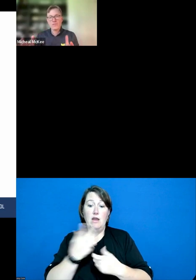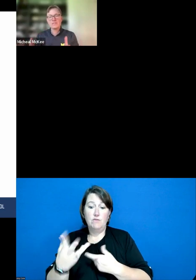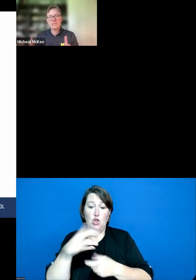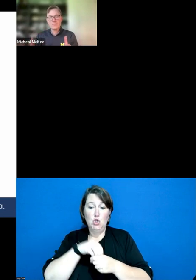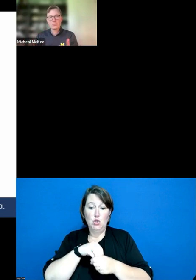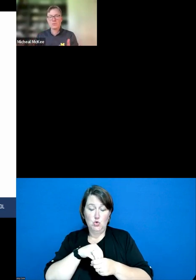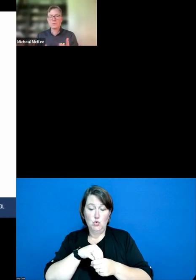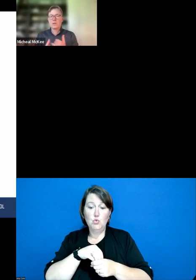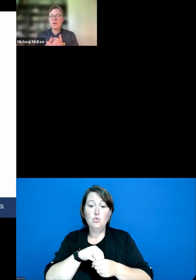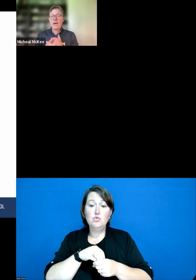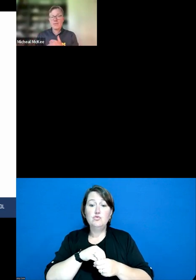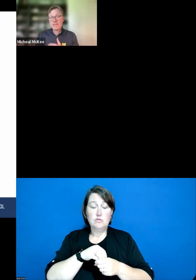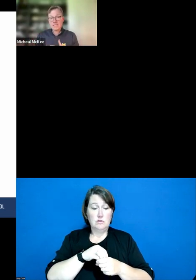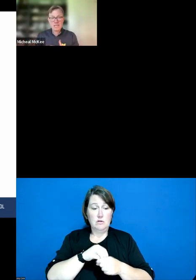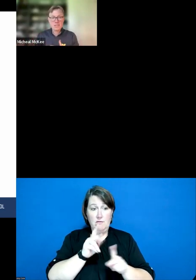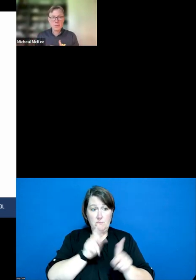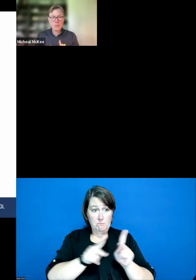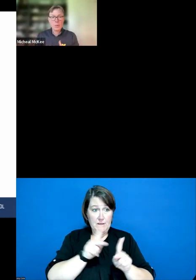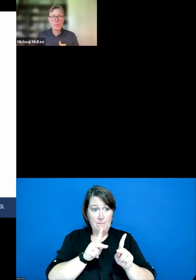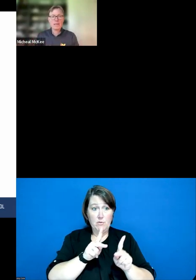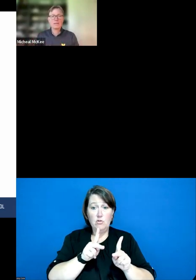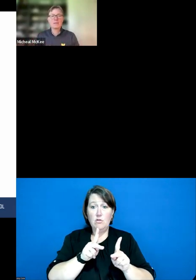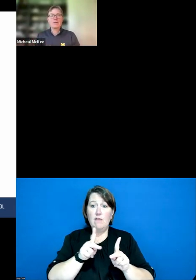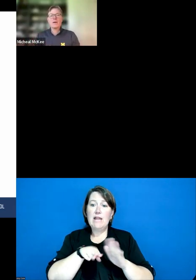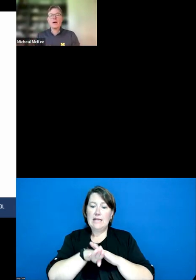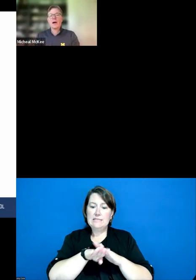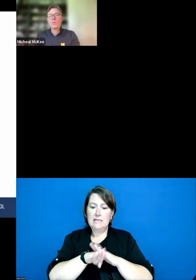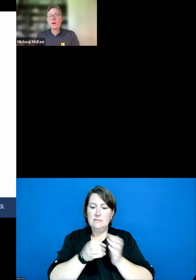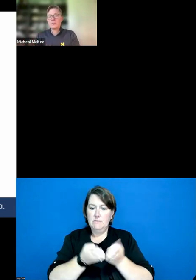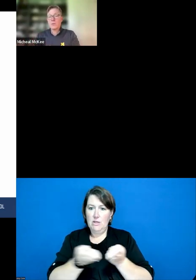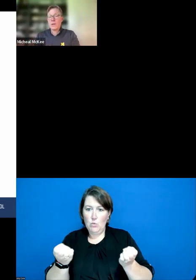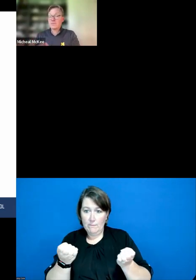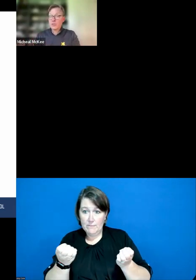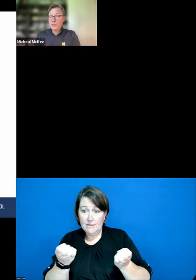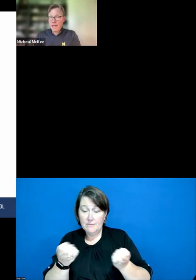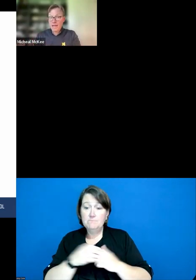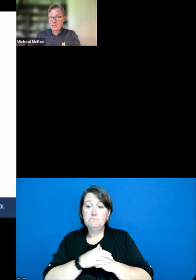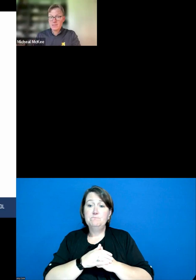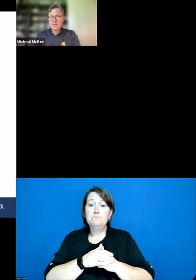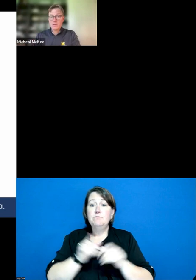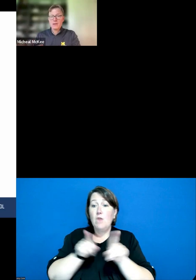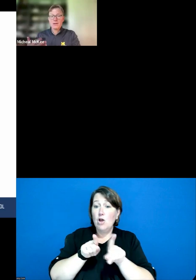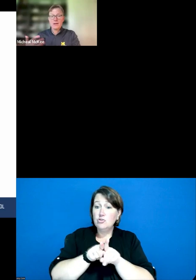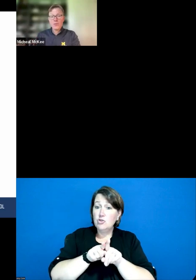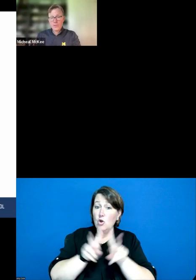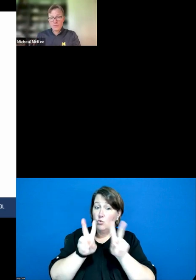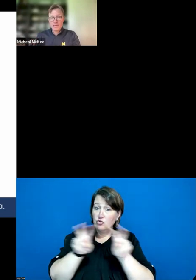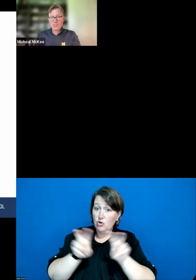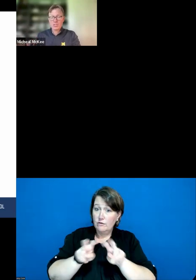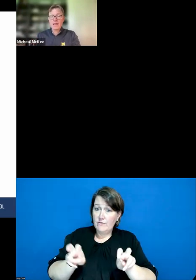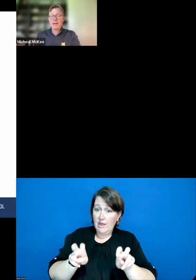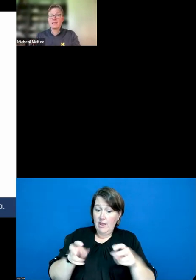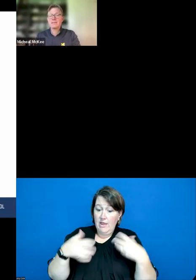these individuals having accessible equipment. We also have surveys health information